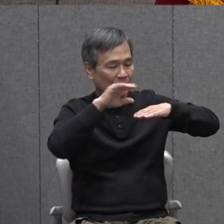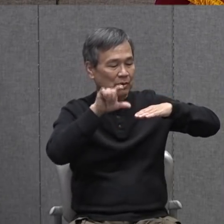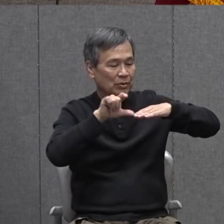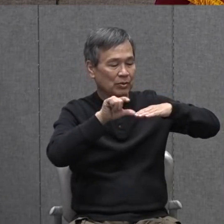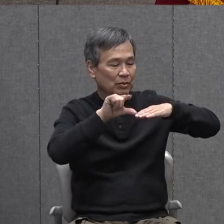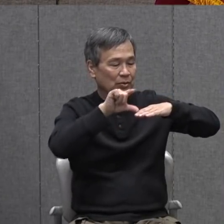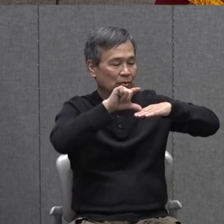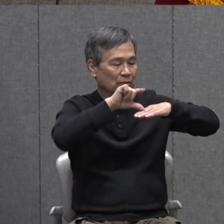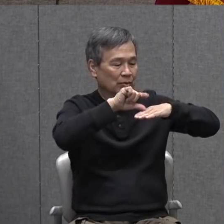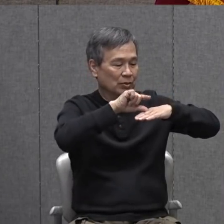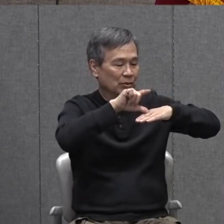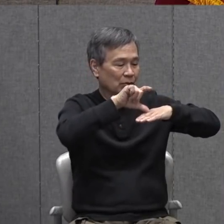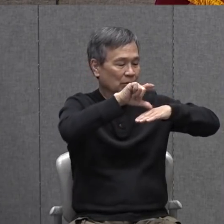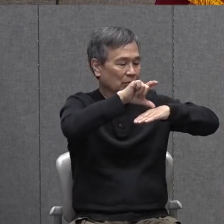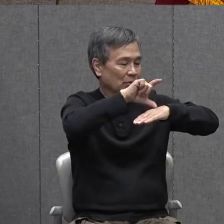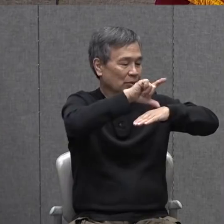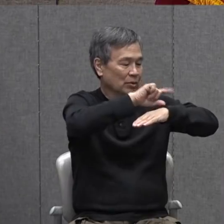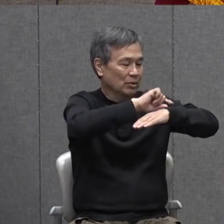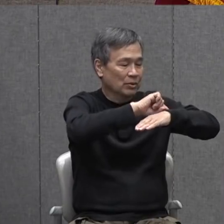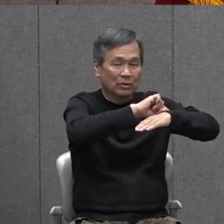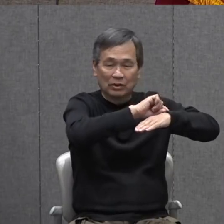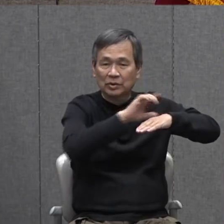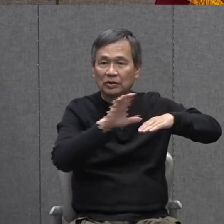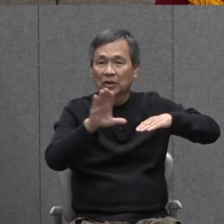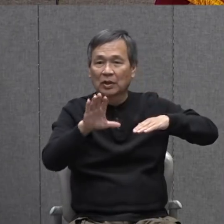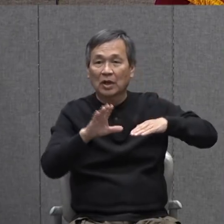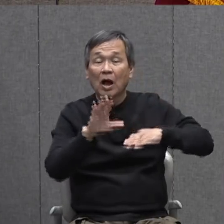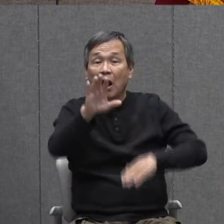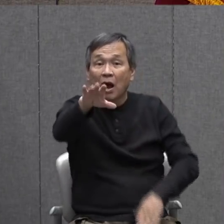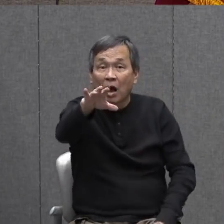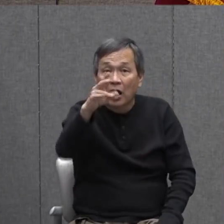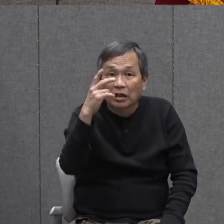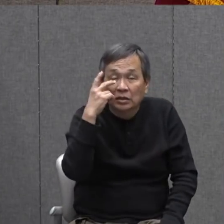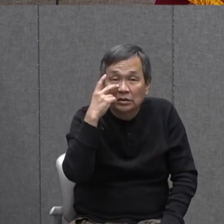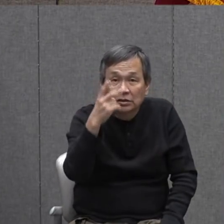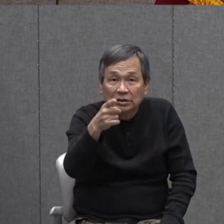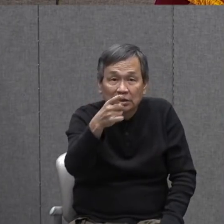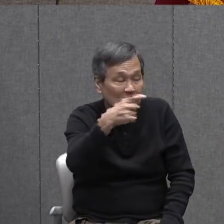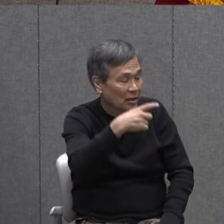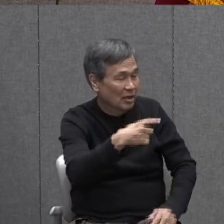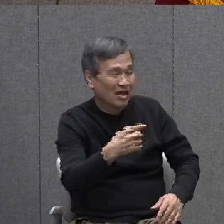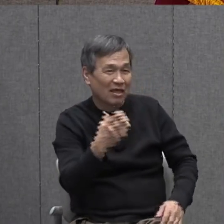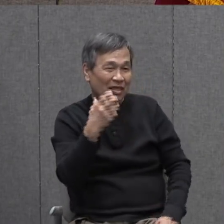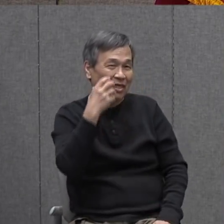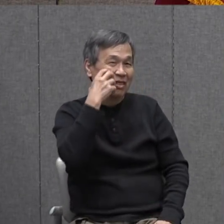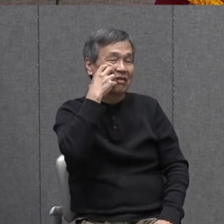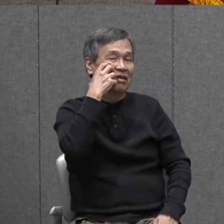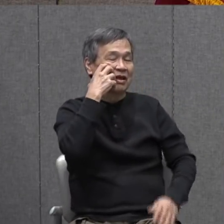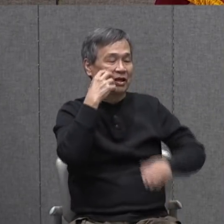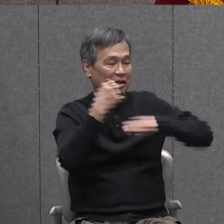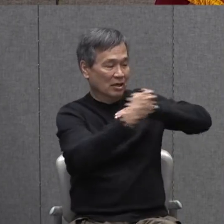so they're a little bit easier to work with. Oh look, I have these thick, black lines right here